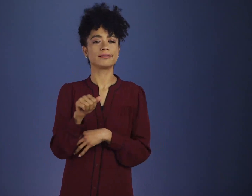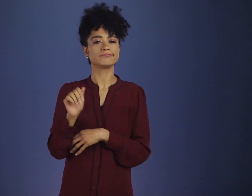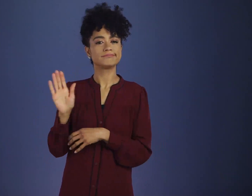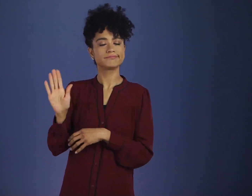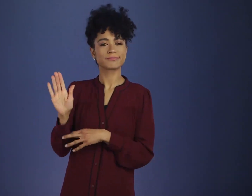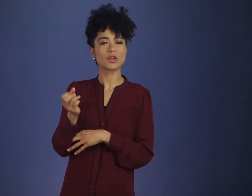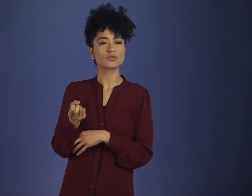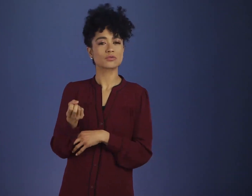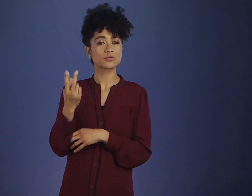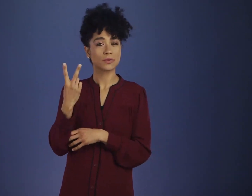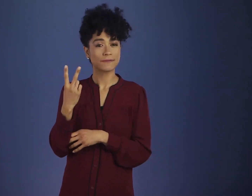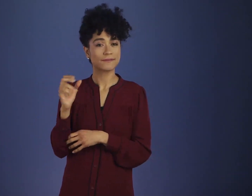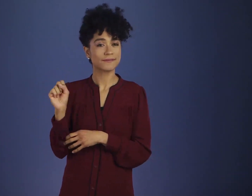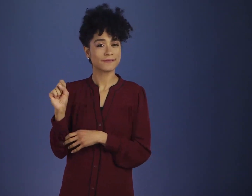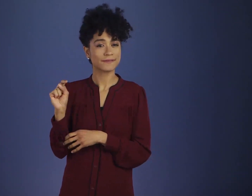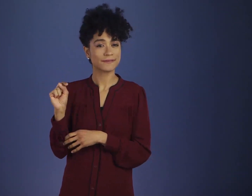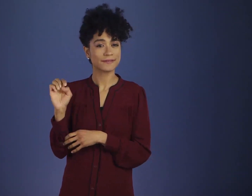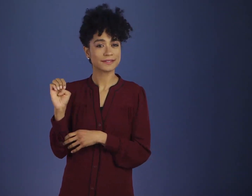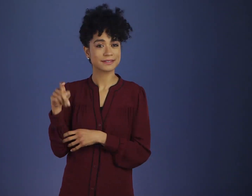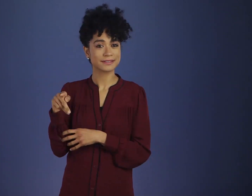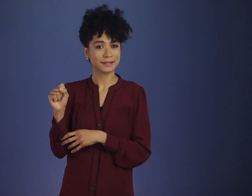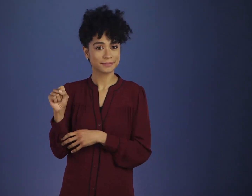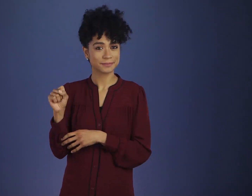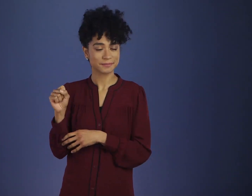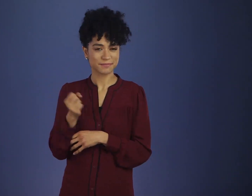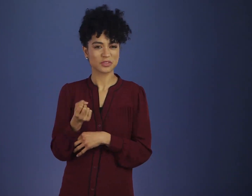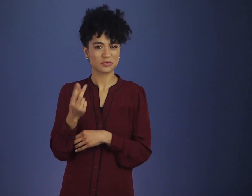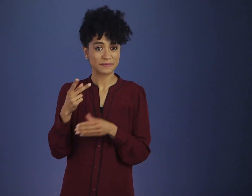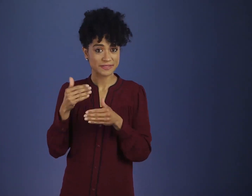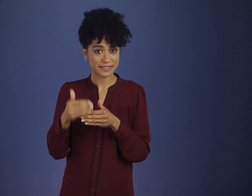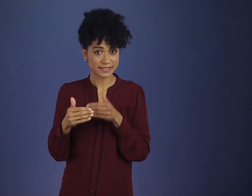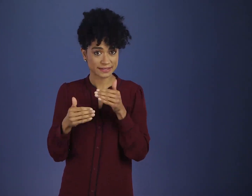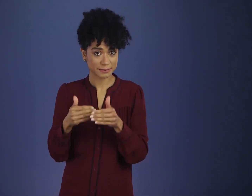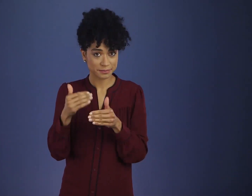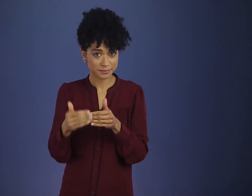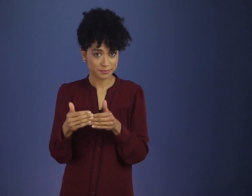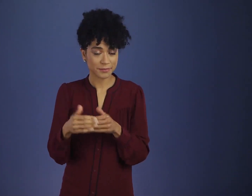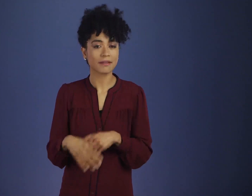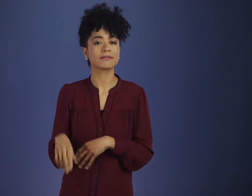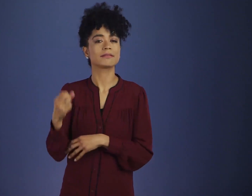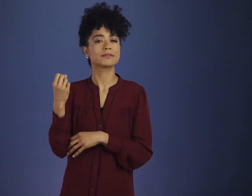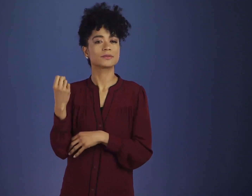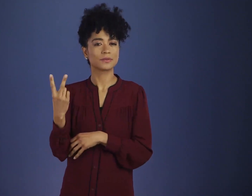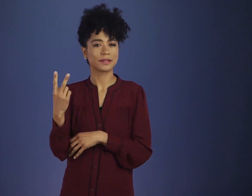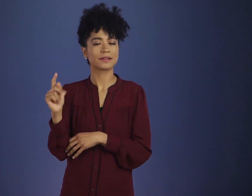This book deals with the “Twelve Steps" and the “Twelve Traditions” of Alcoholics Anonymous.